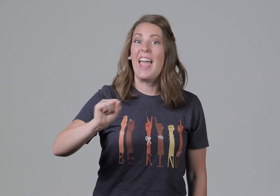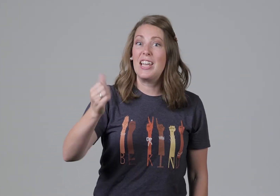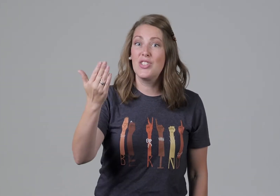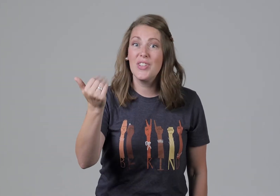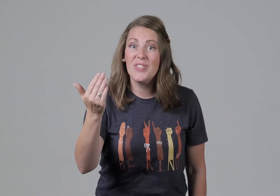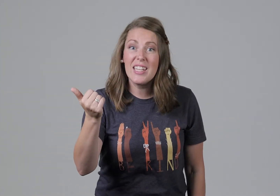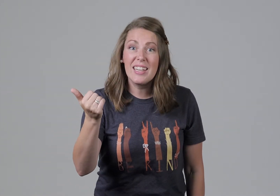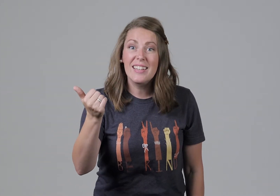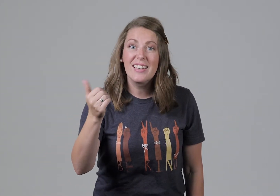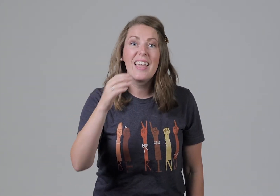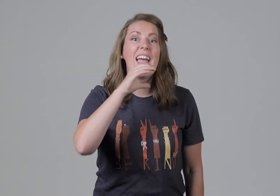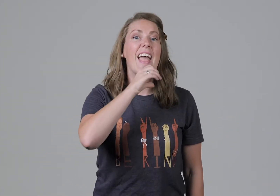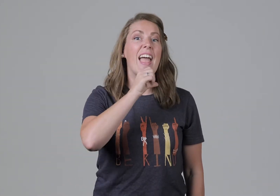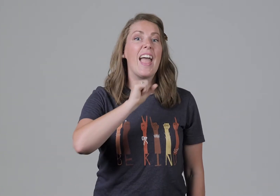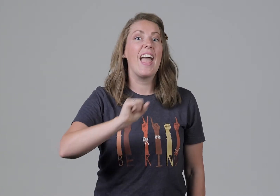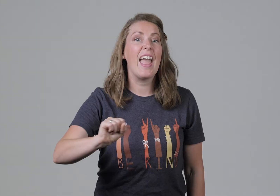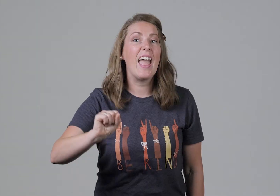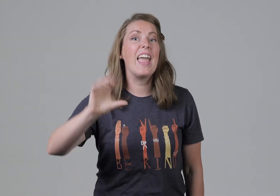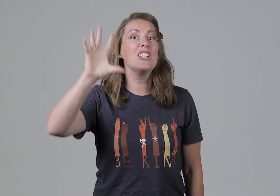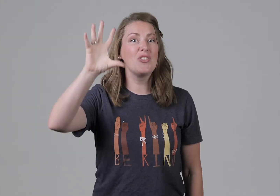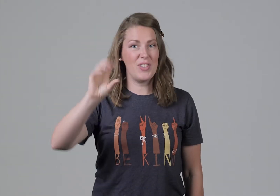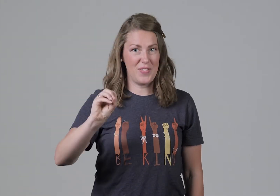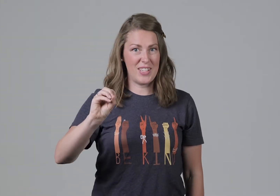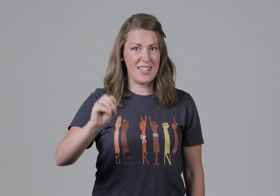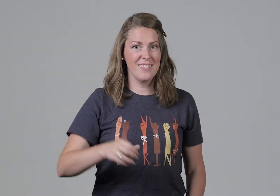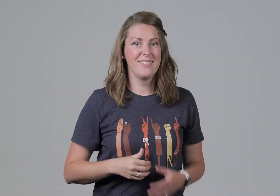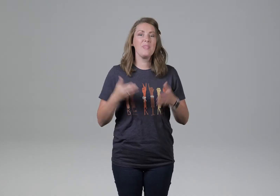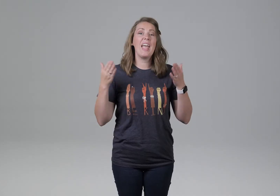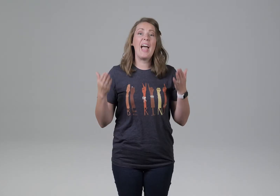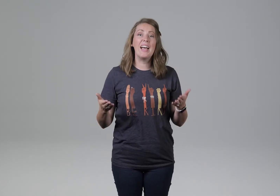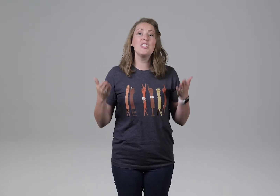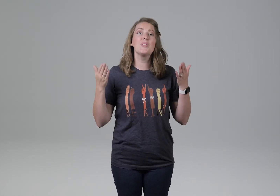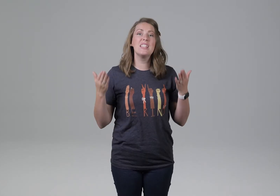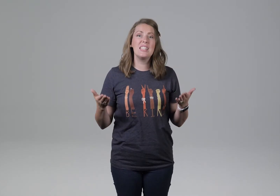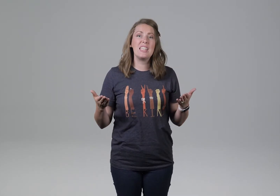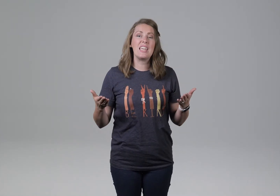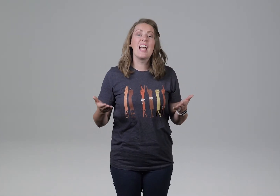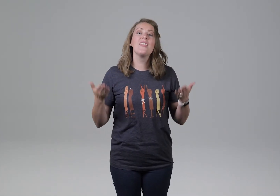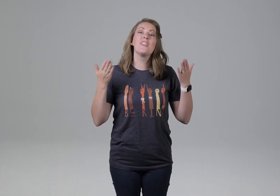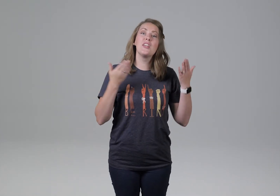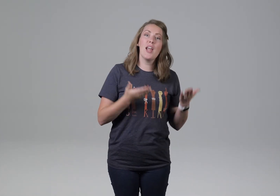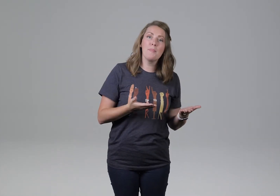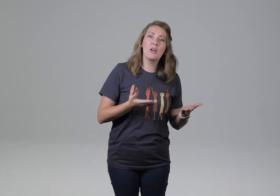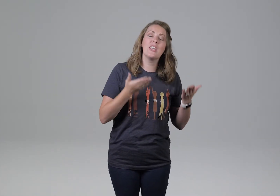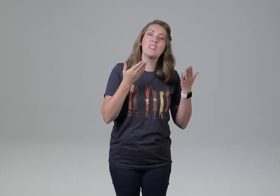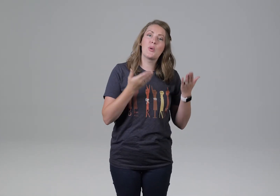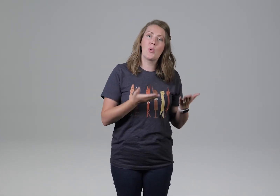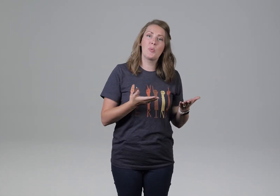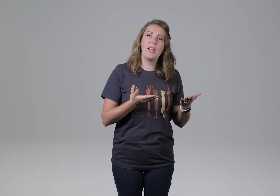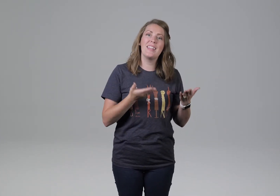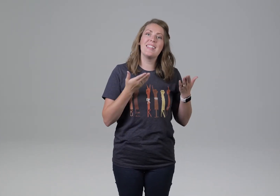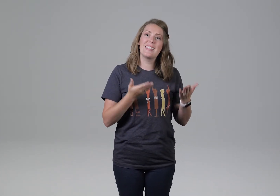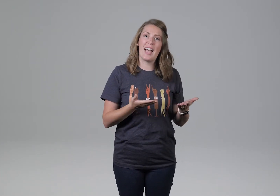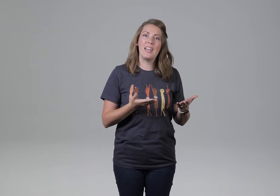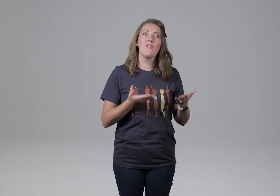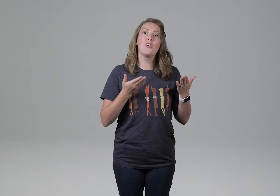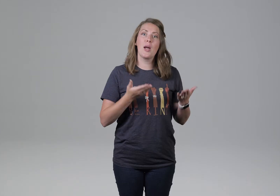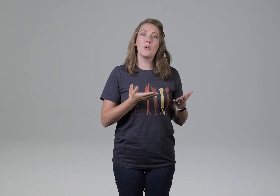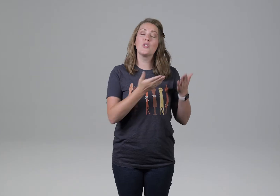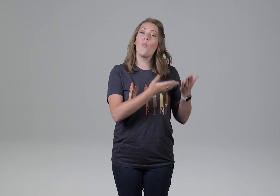age 15, age 50. As you can see, the number is incorporated in the sign for numbers